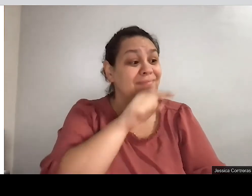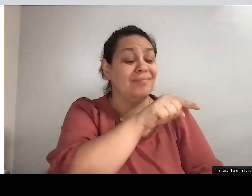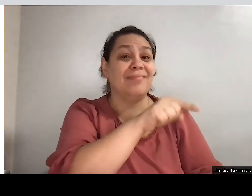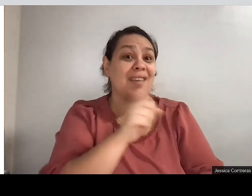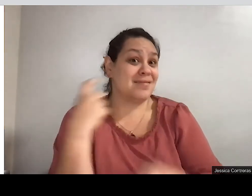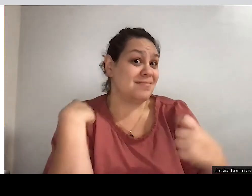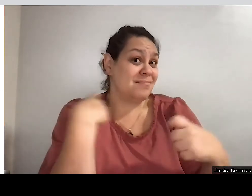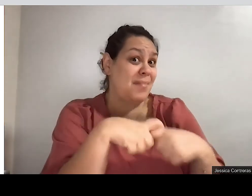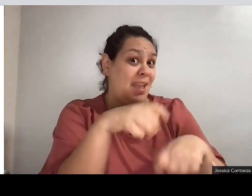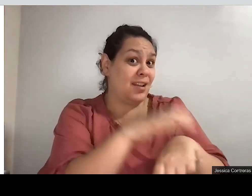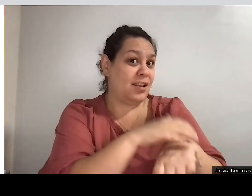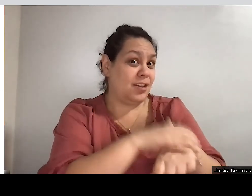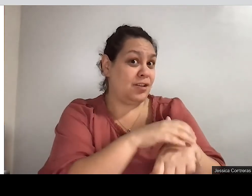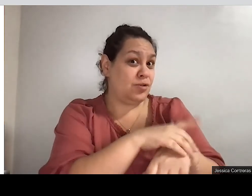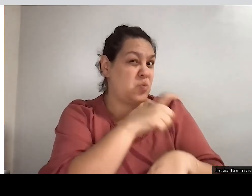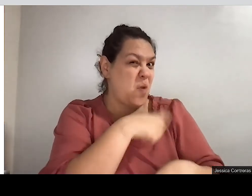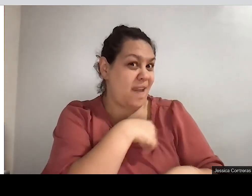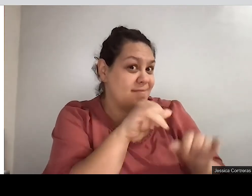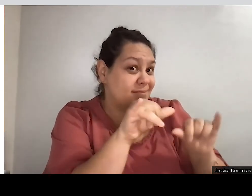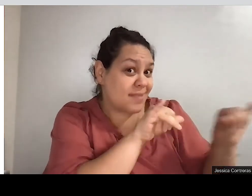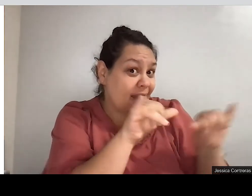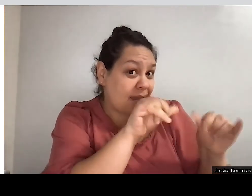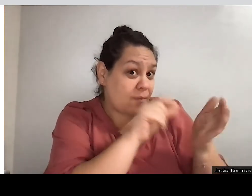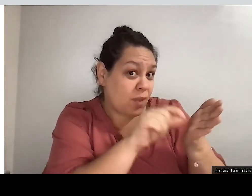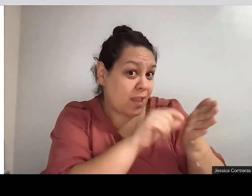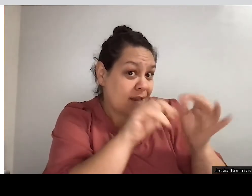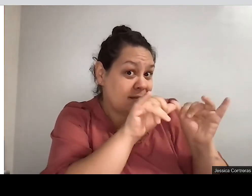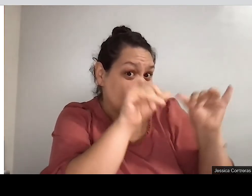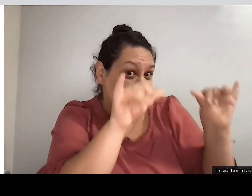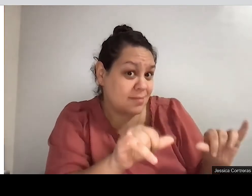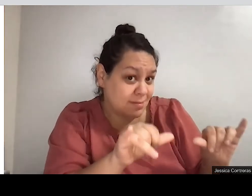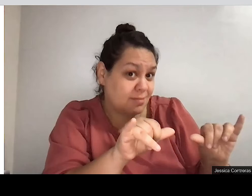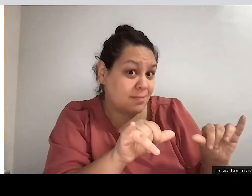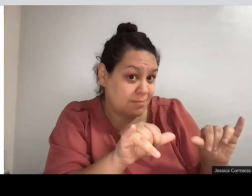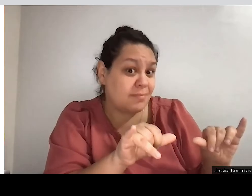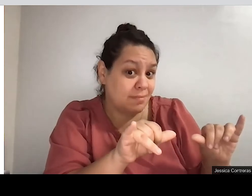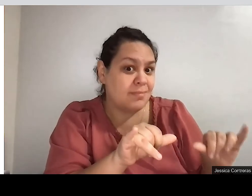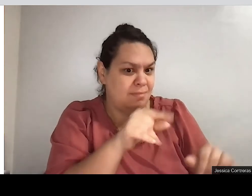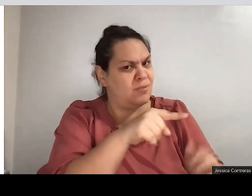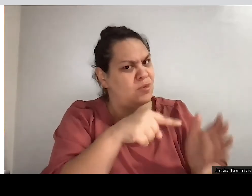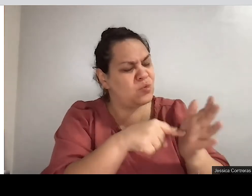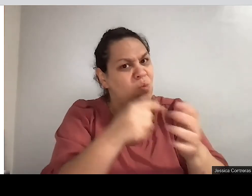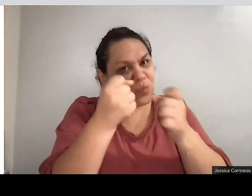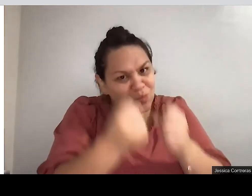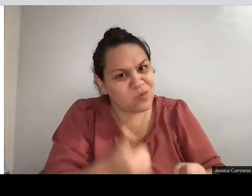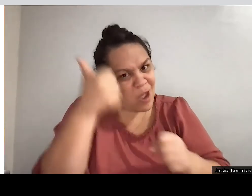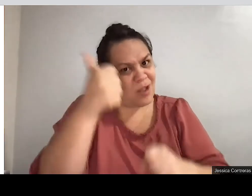Yes. Spanish-English bilinguals, where both languages use the same writing system,